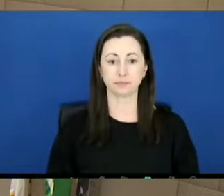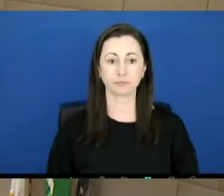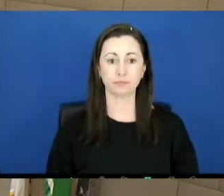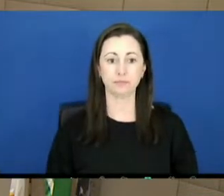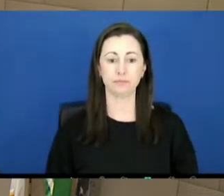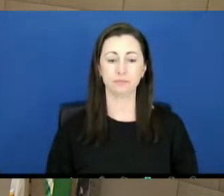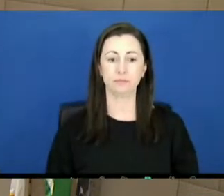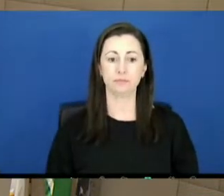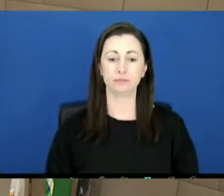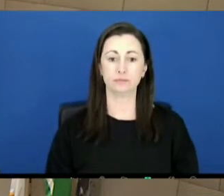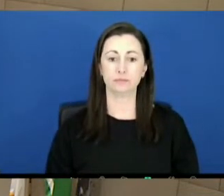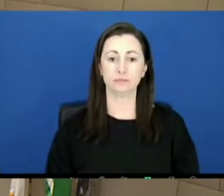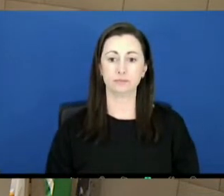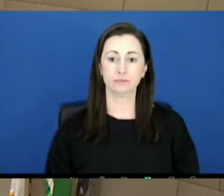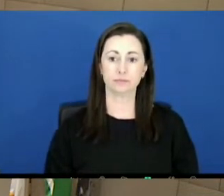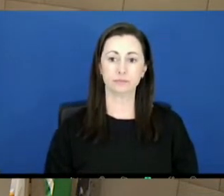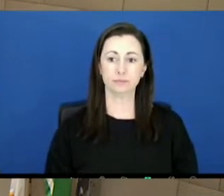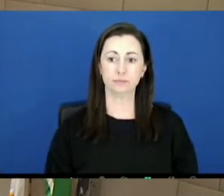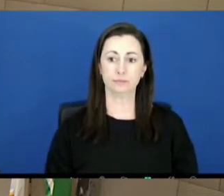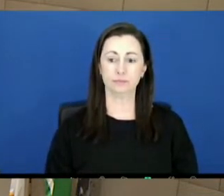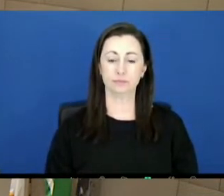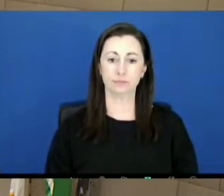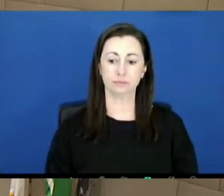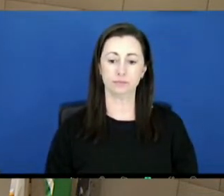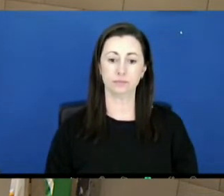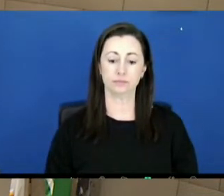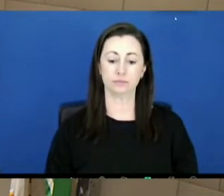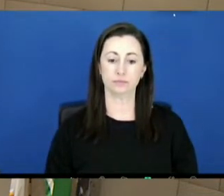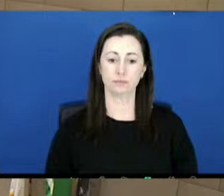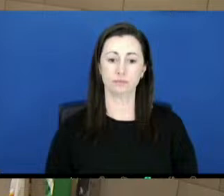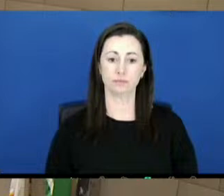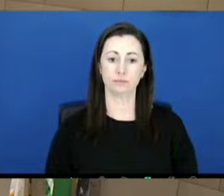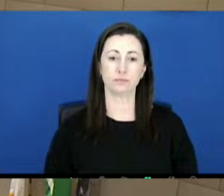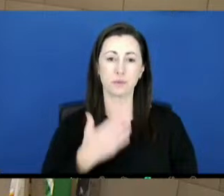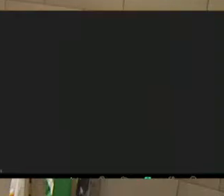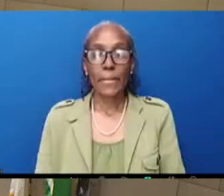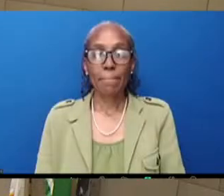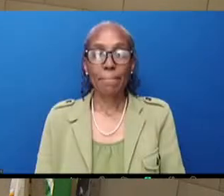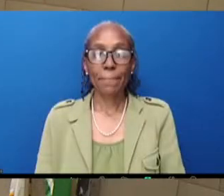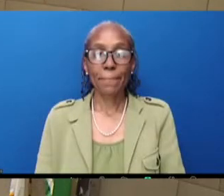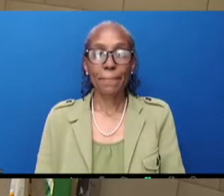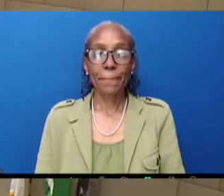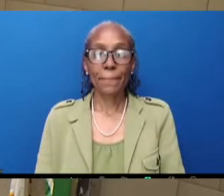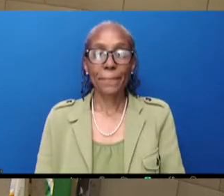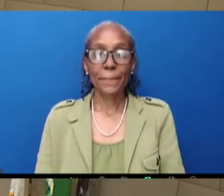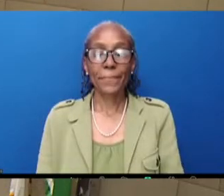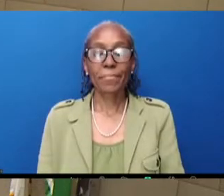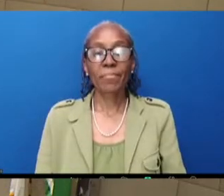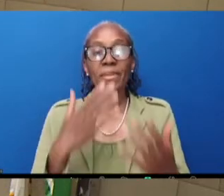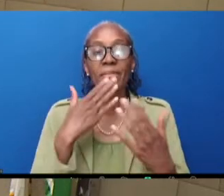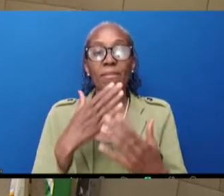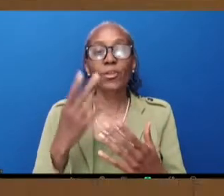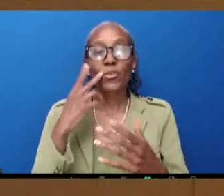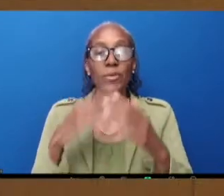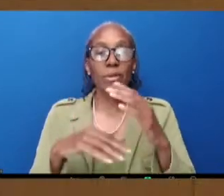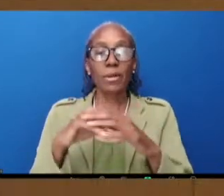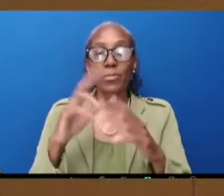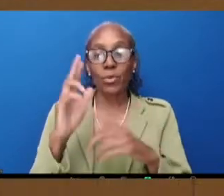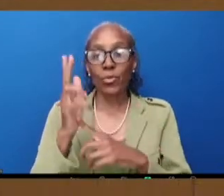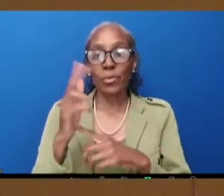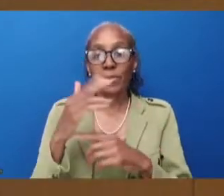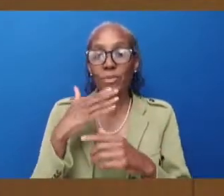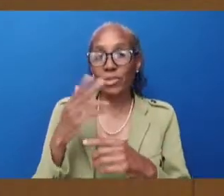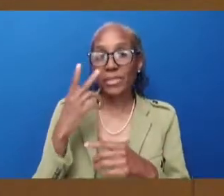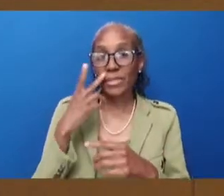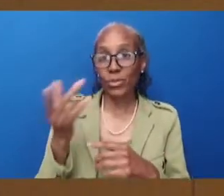BE KIA ALLEN.